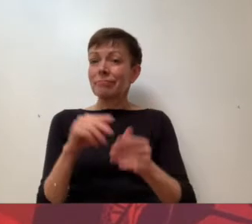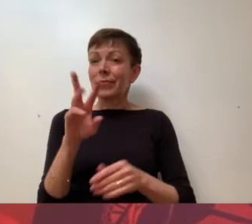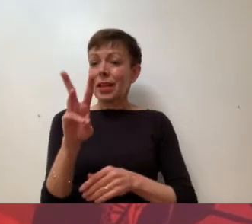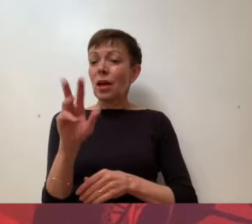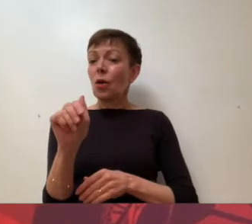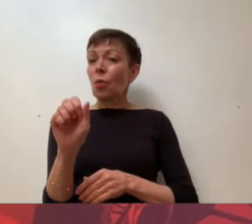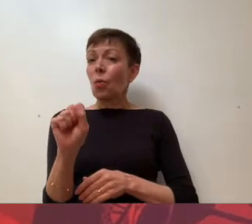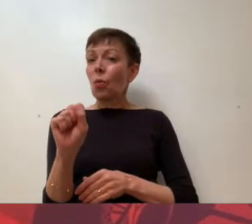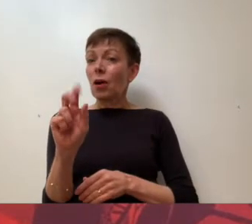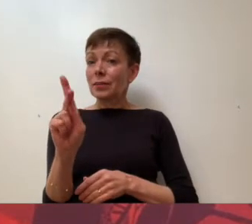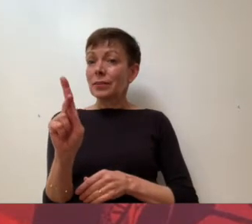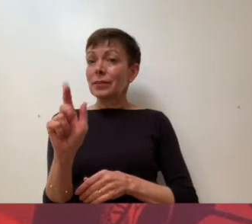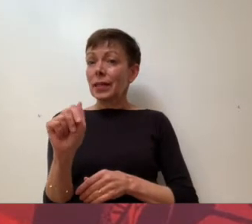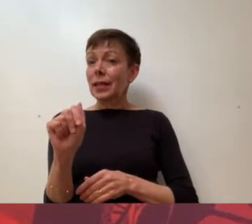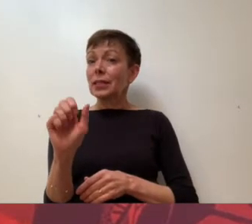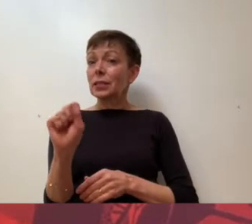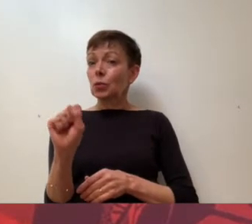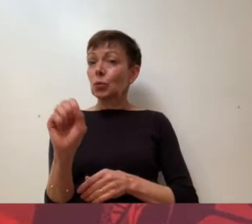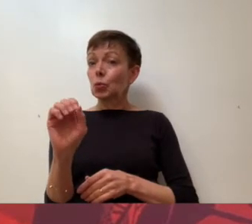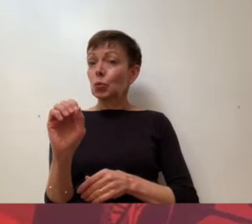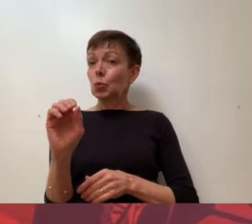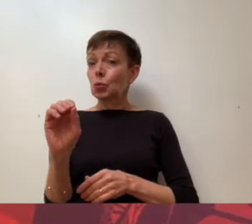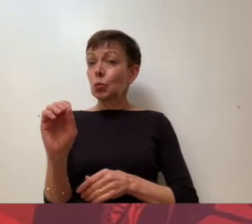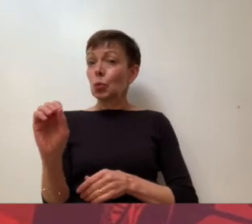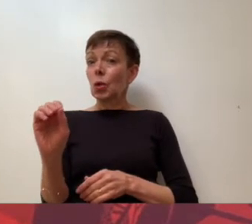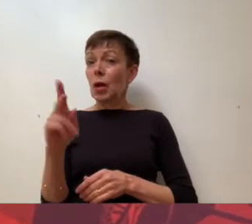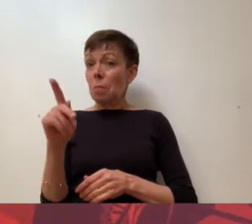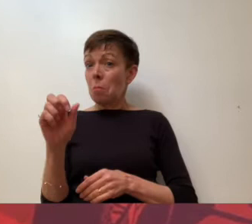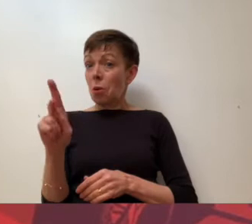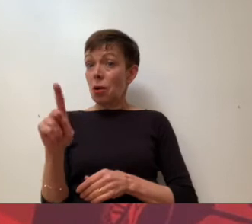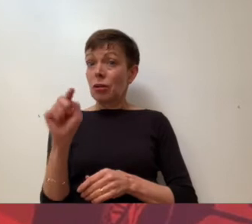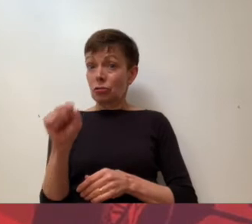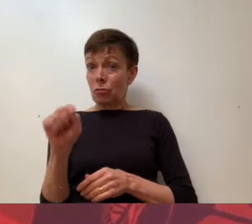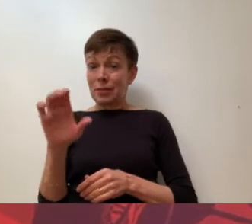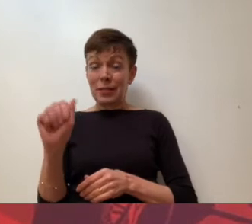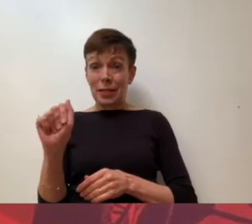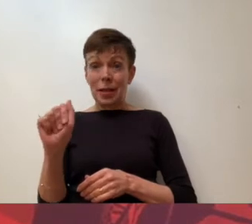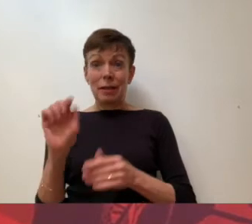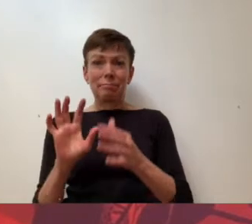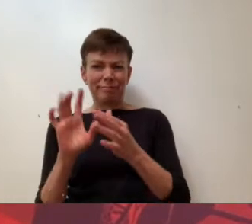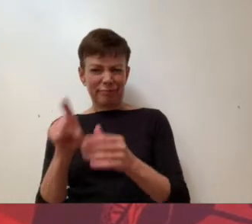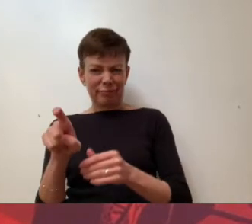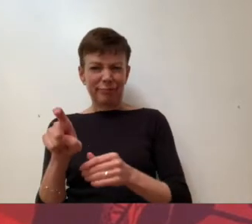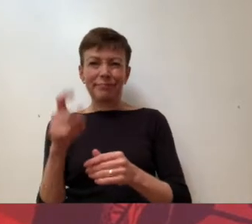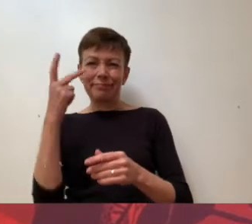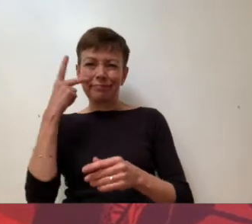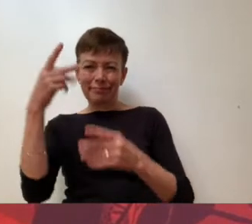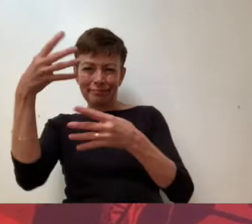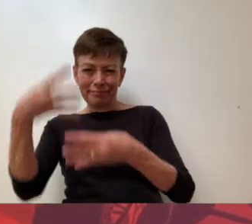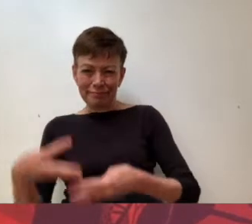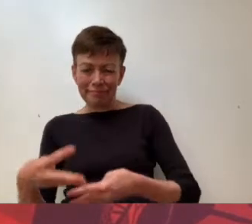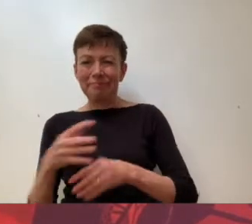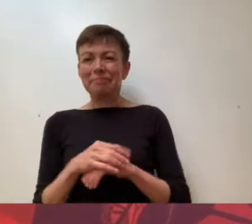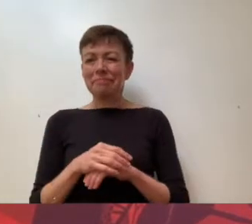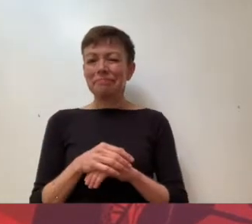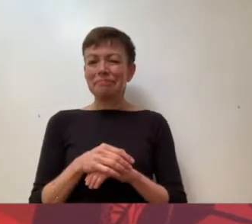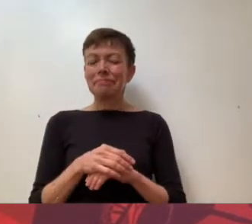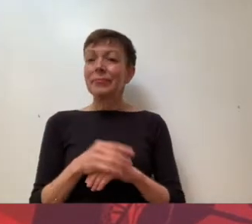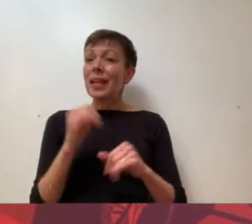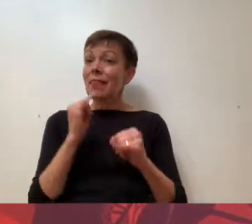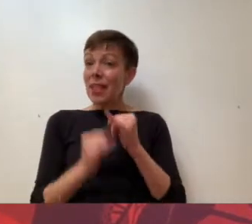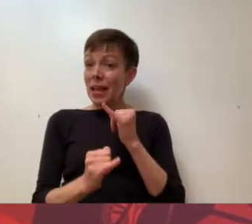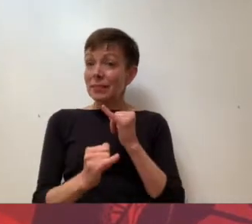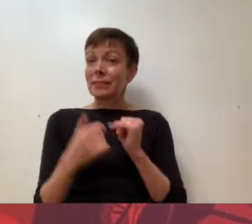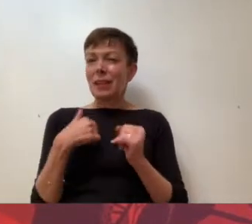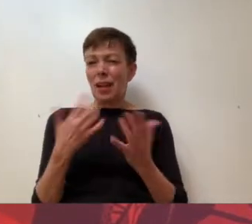own hand sanitizer, and to wash their hands frequently as they move throughout our community.